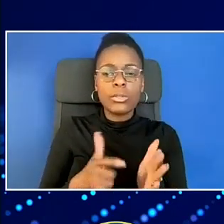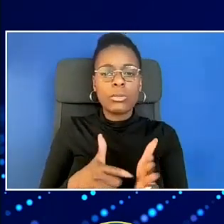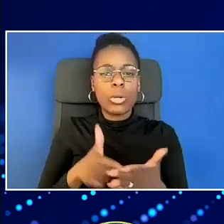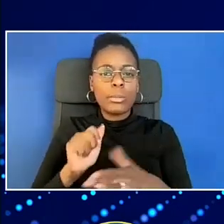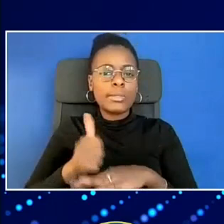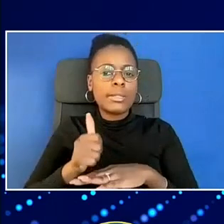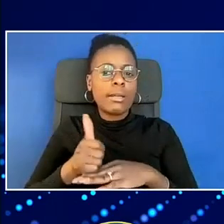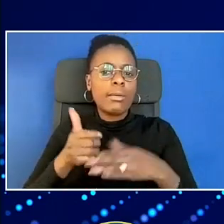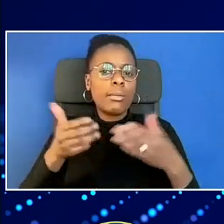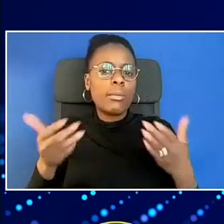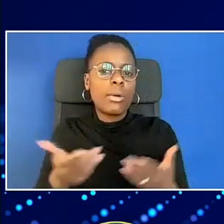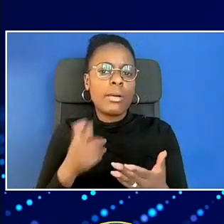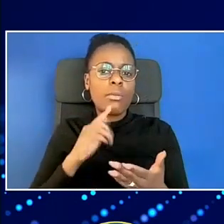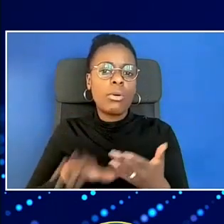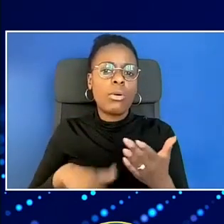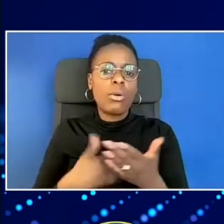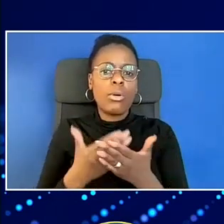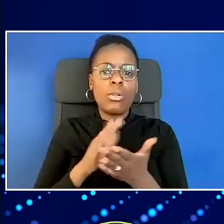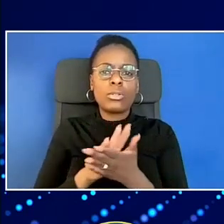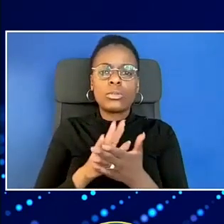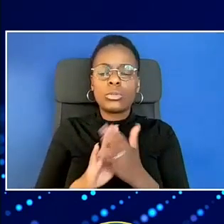the schools that exceed this threshold, etc.